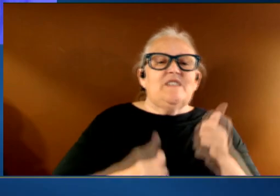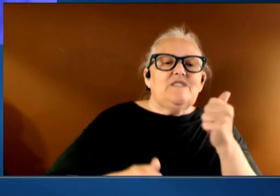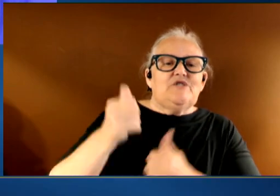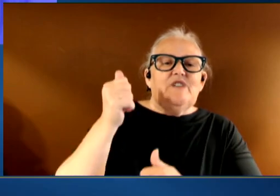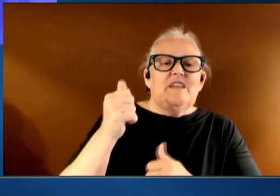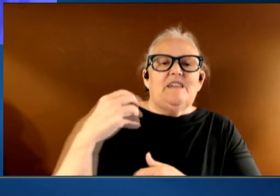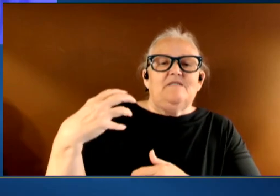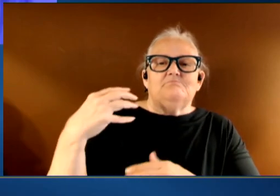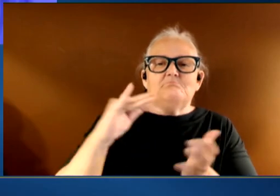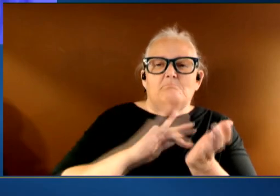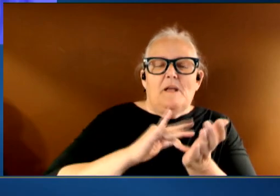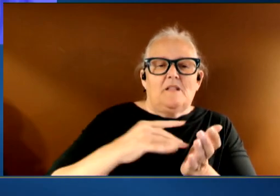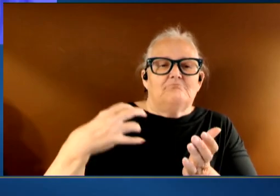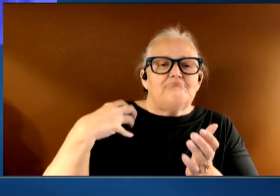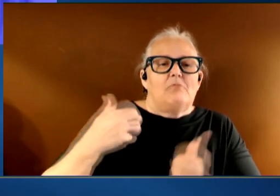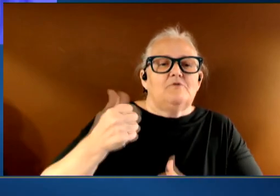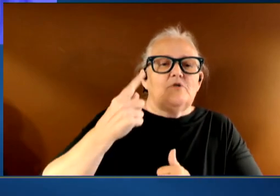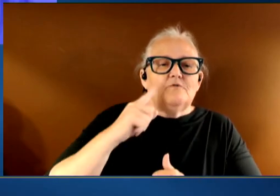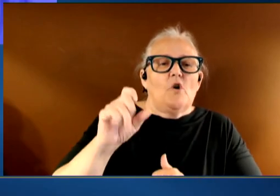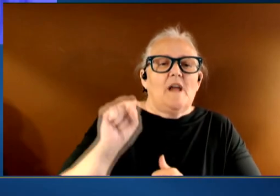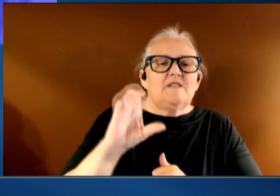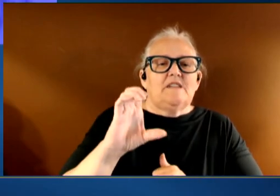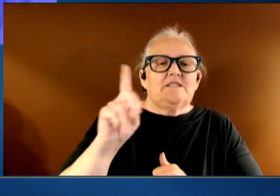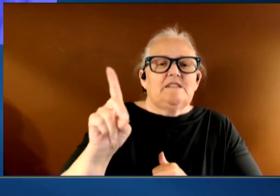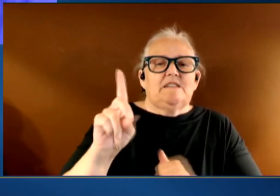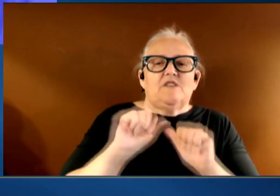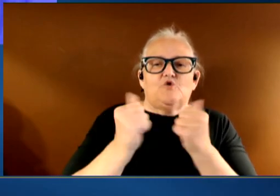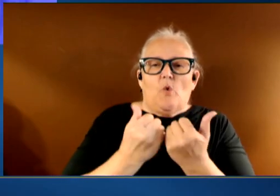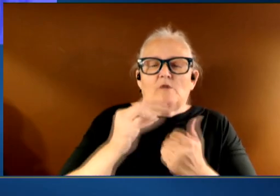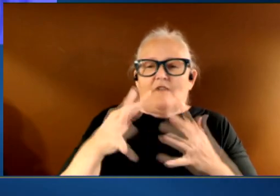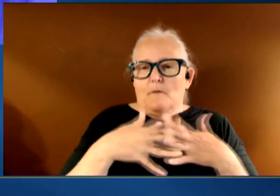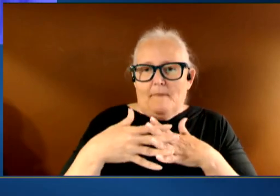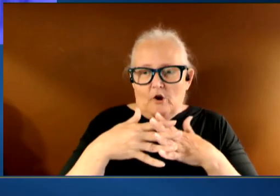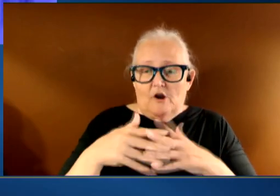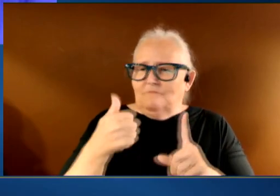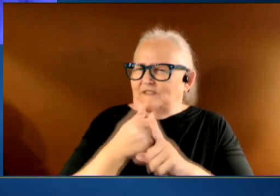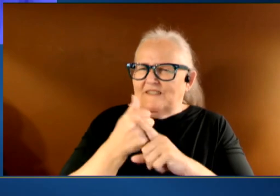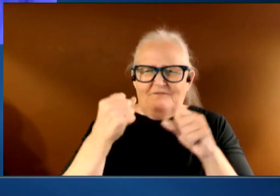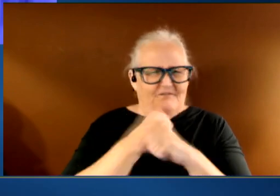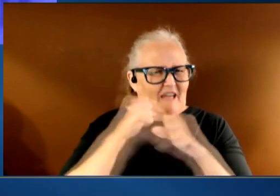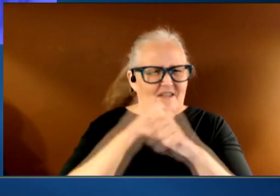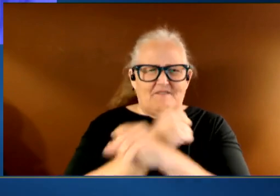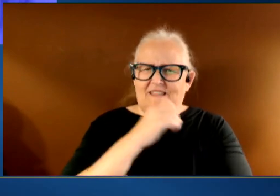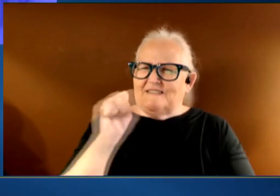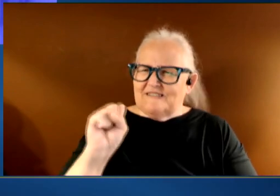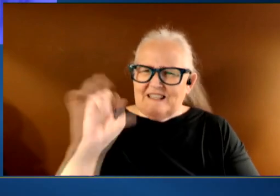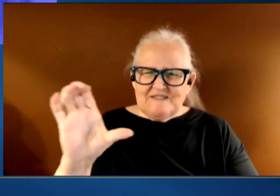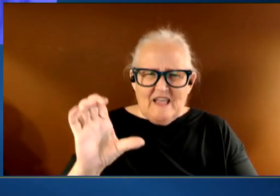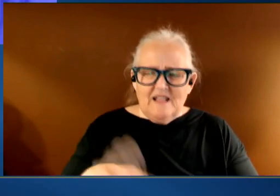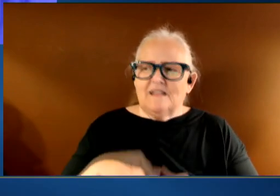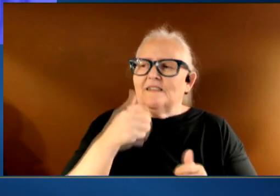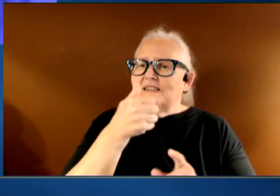America. Dr. Ivy is a sickle cell warrior and physician who uses his personal and professional